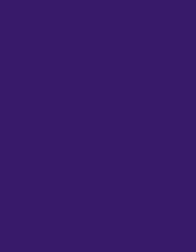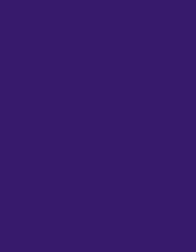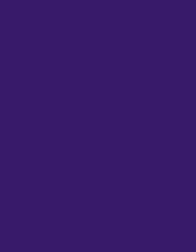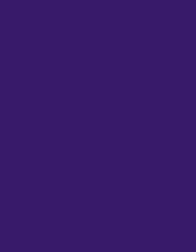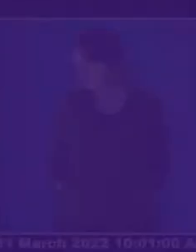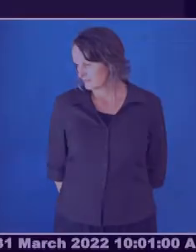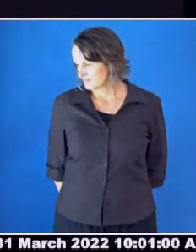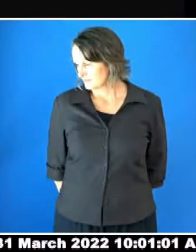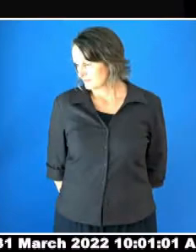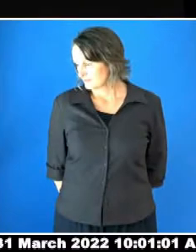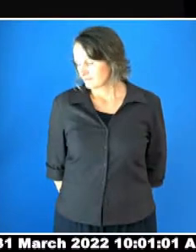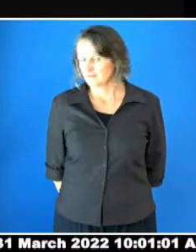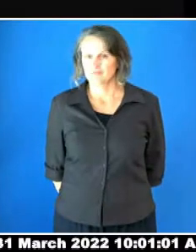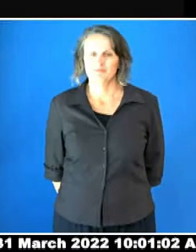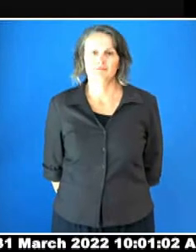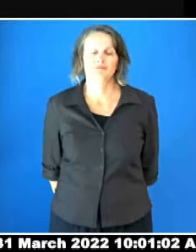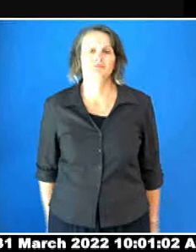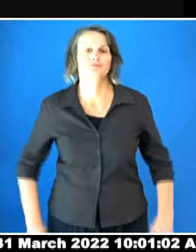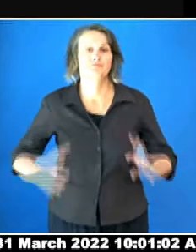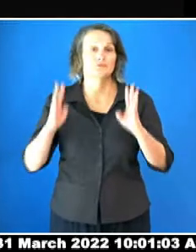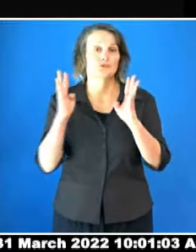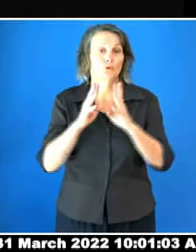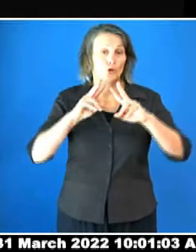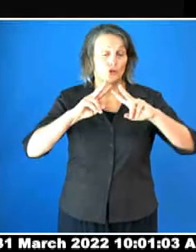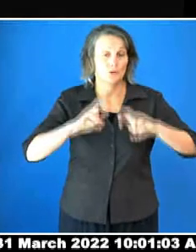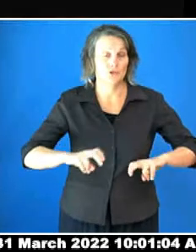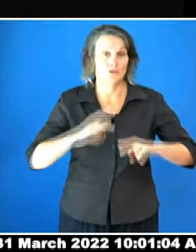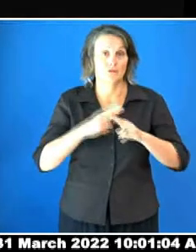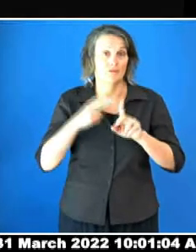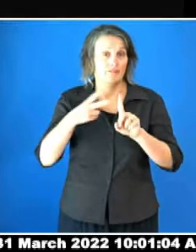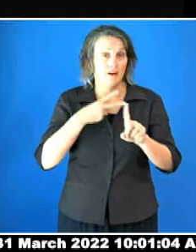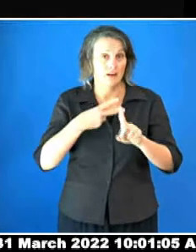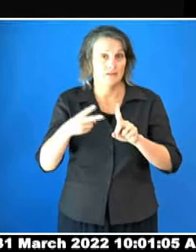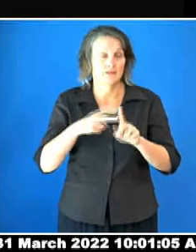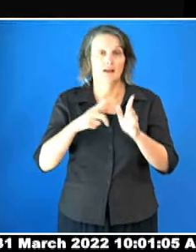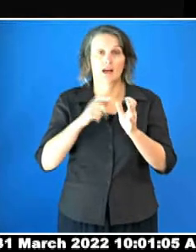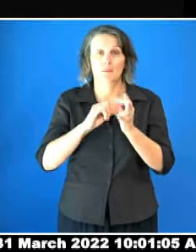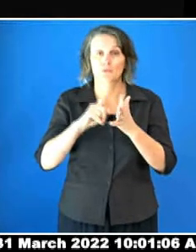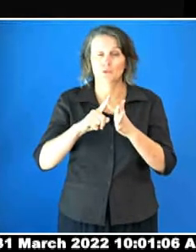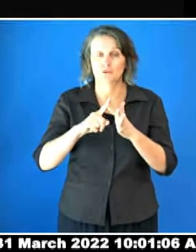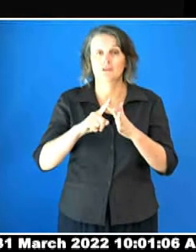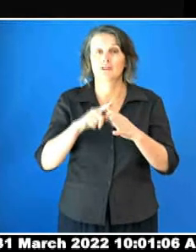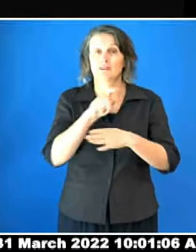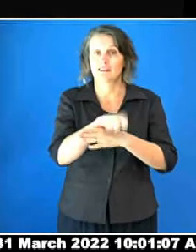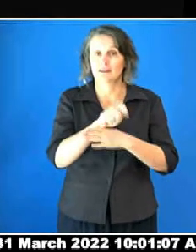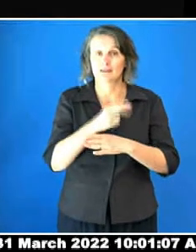The Royal Commission into Violence, Abuse, Neglect and Exploitation of People with Disability is now in session.